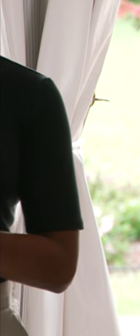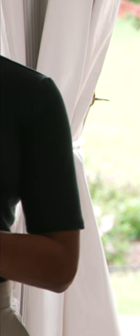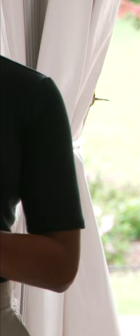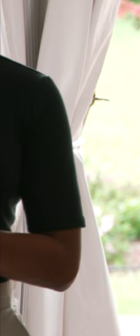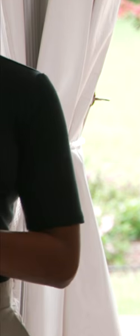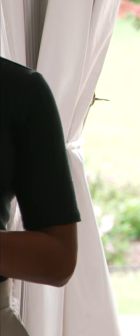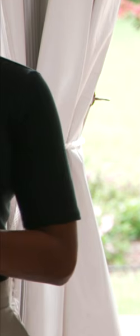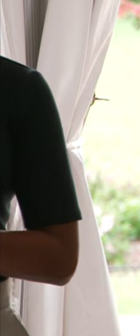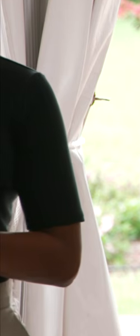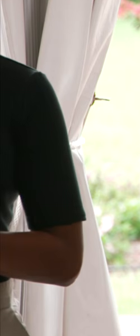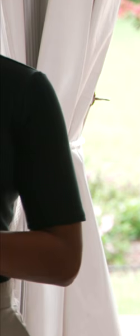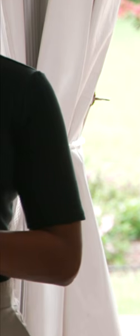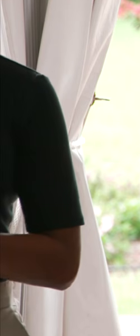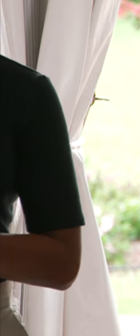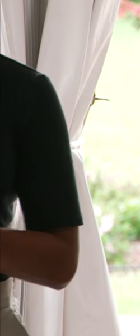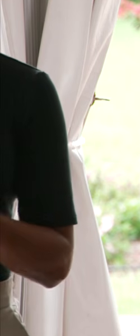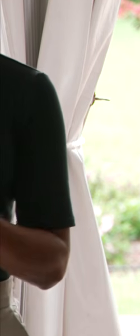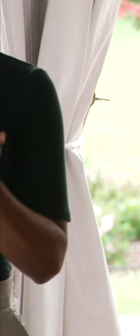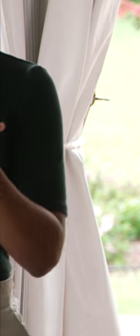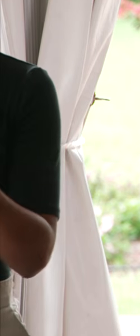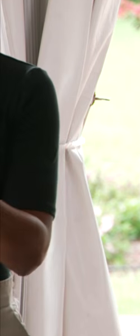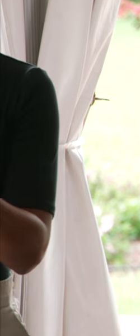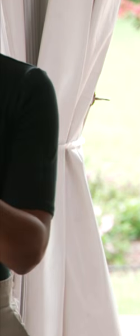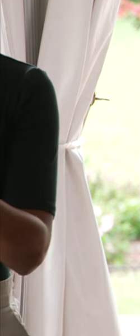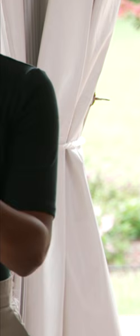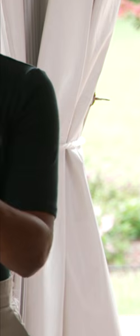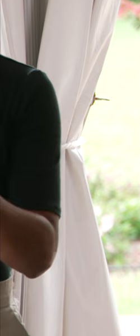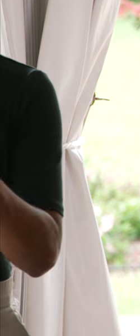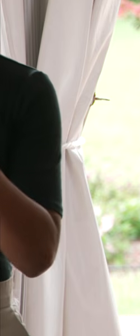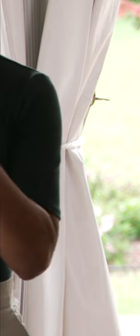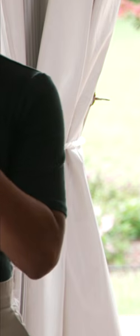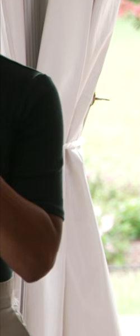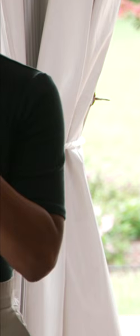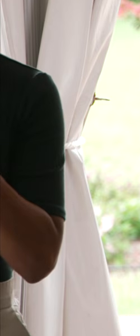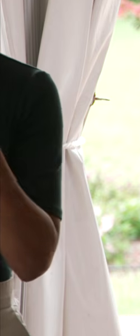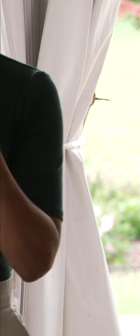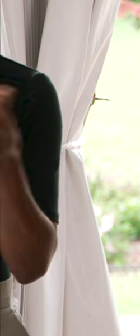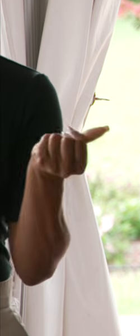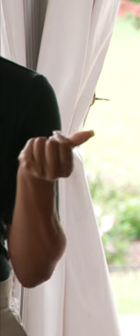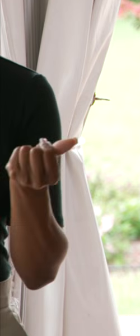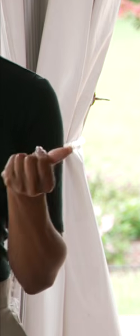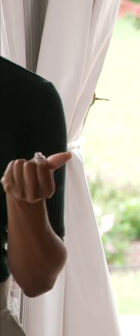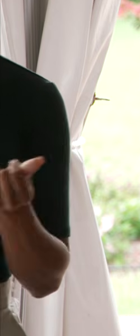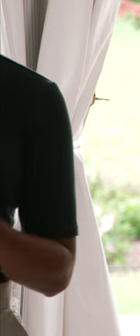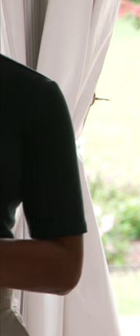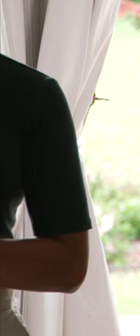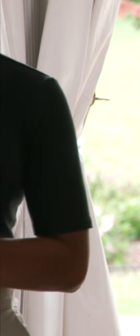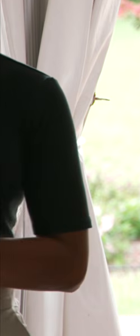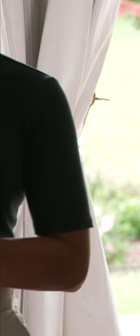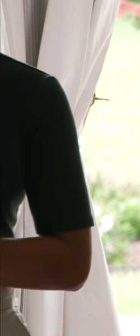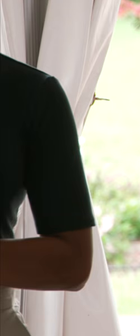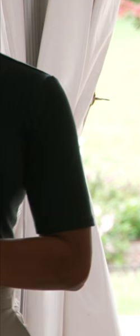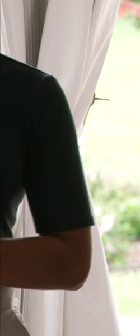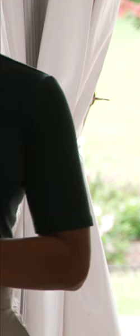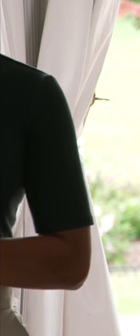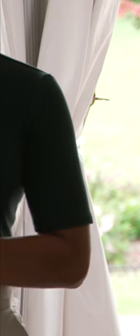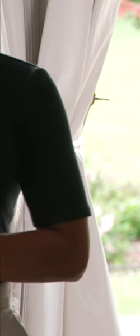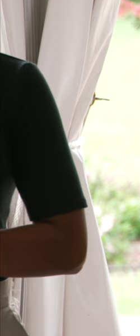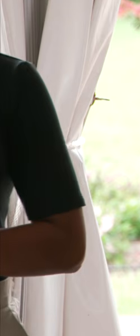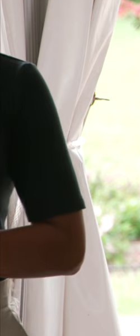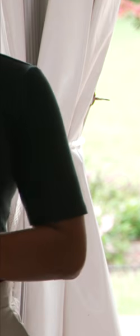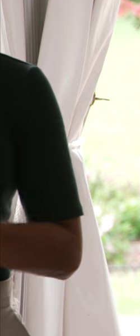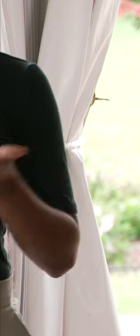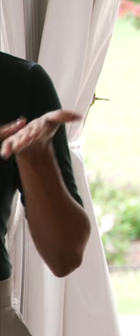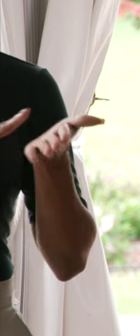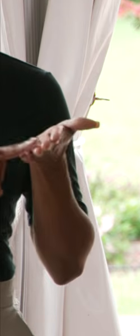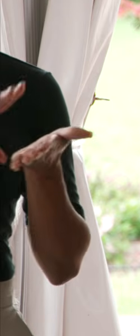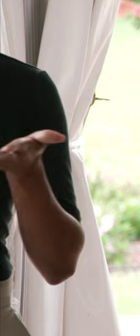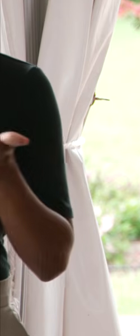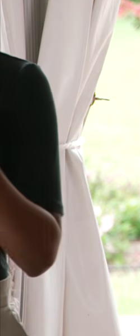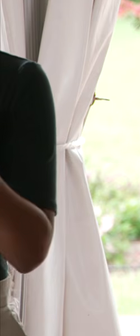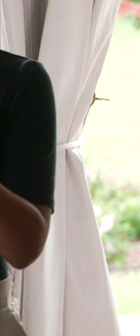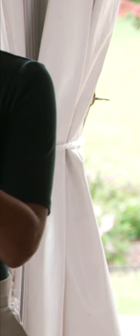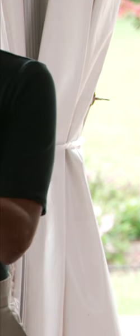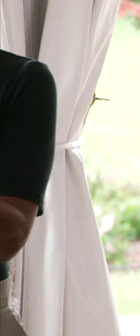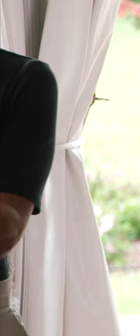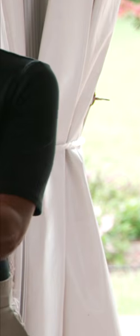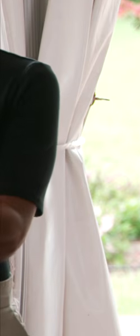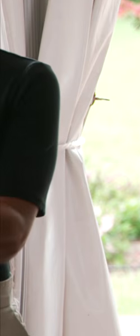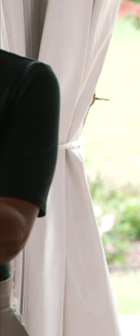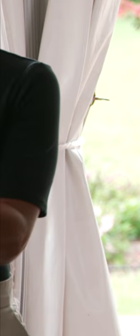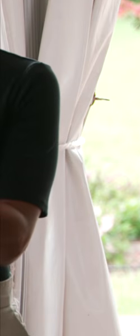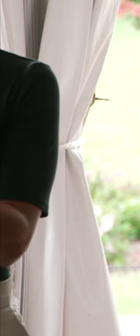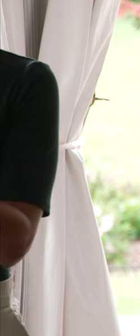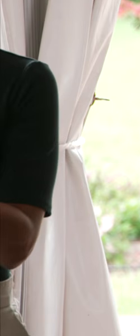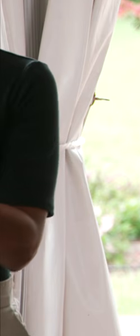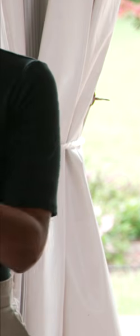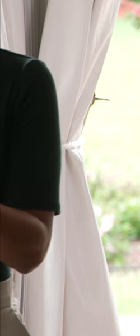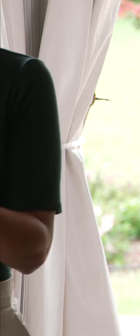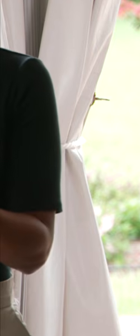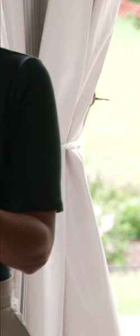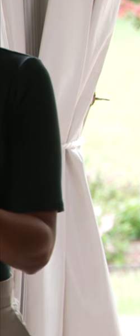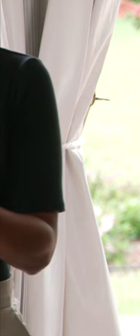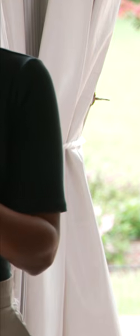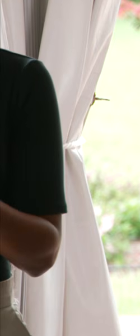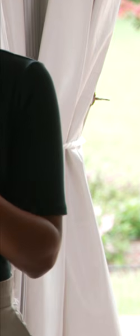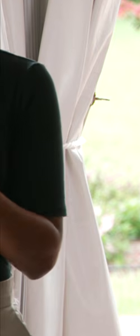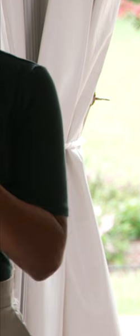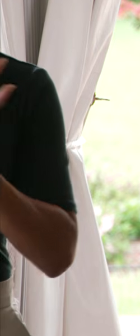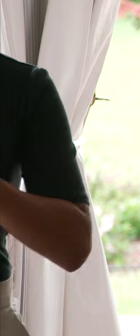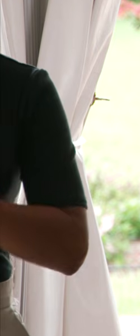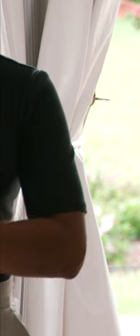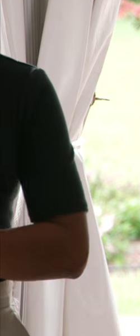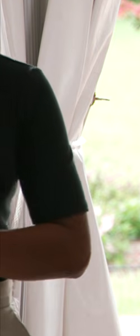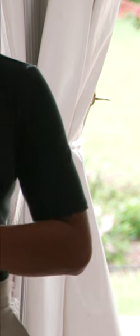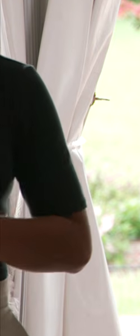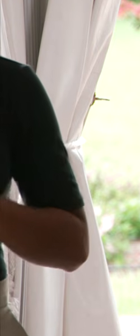easily accessible cure for syphilis, researchers and doctors intentionally withheld it. They did